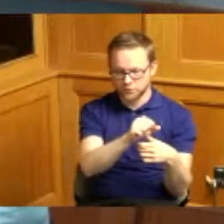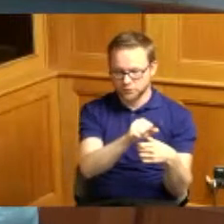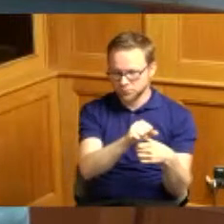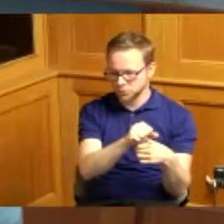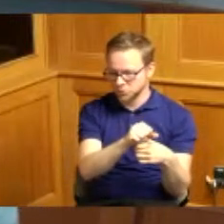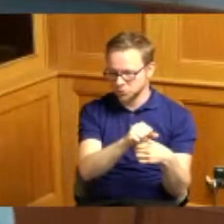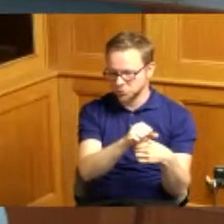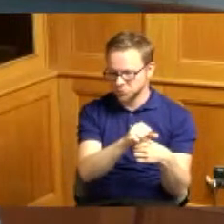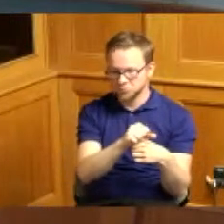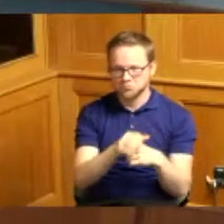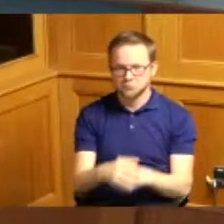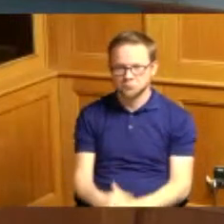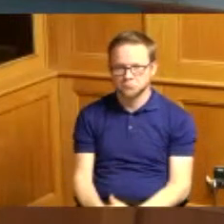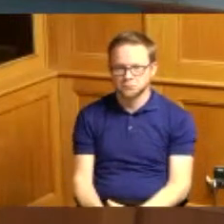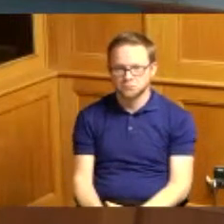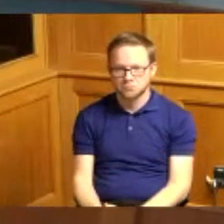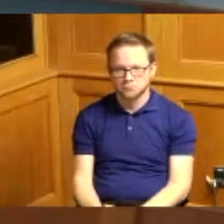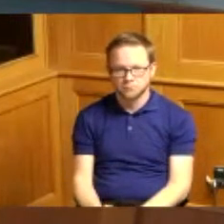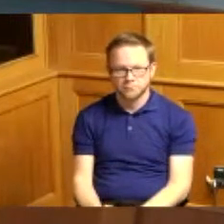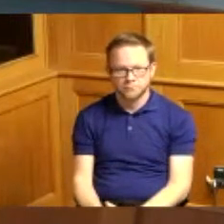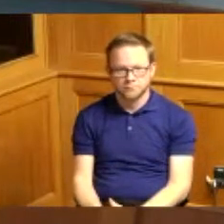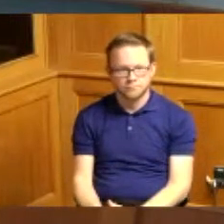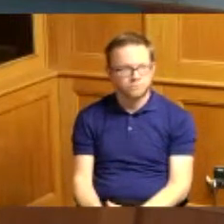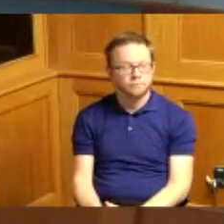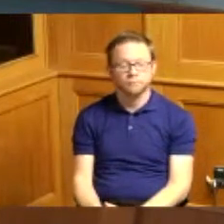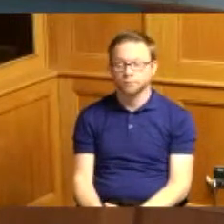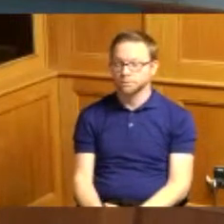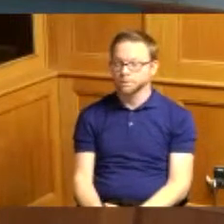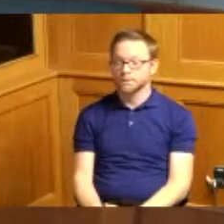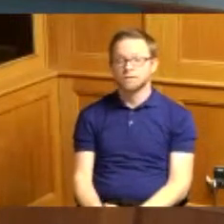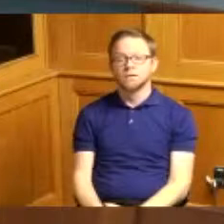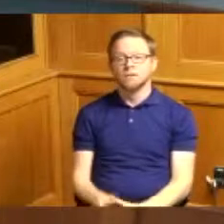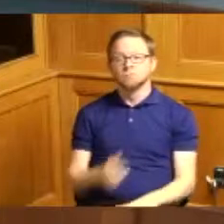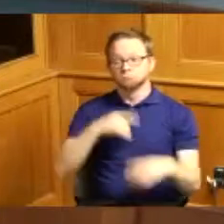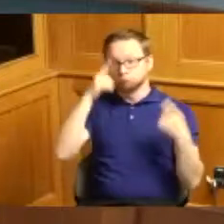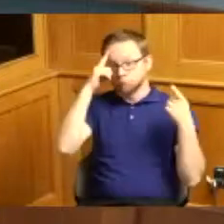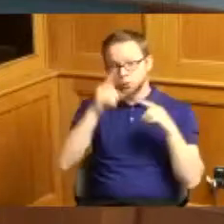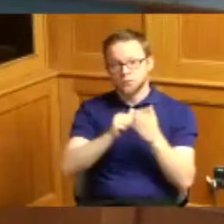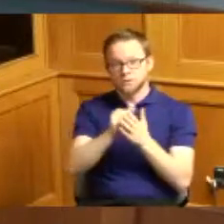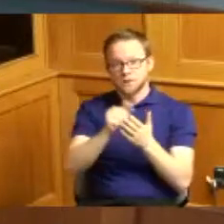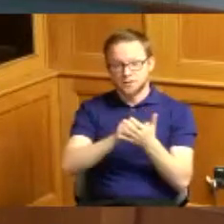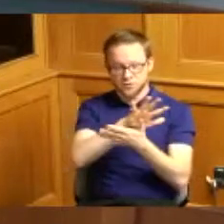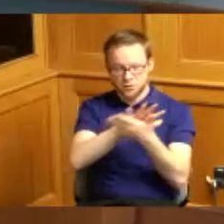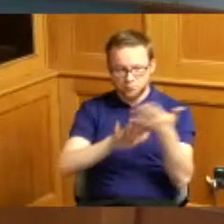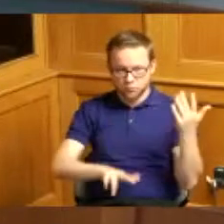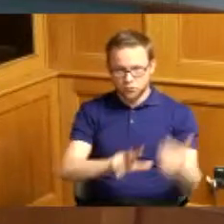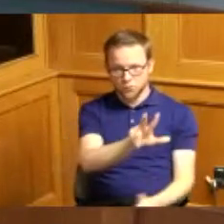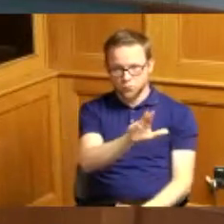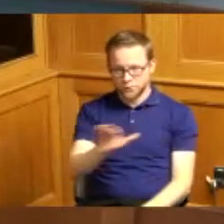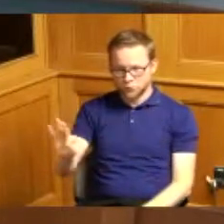thank you so much you have before you uh consent agenda items items three through nine I will now